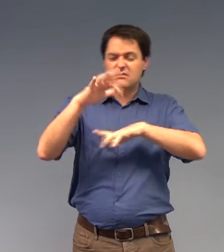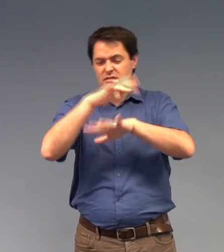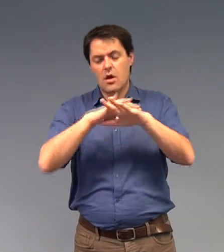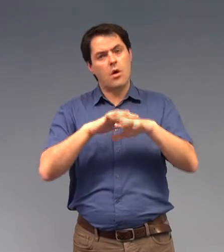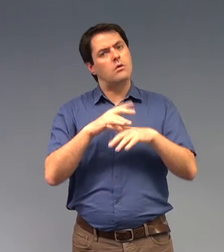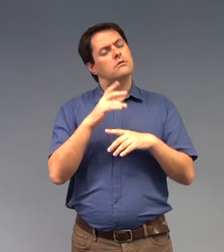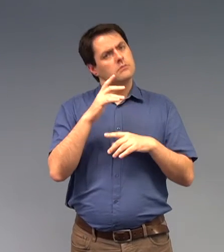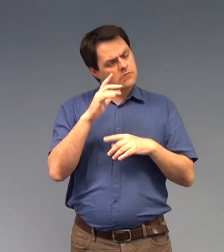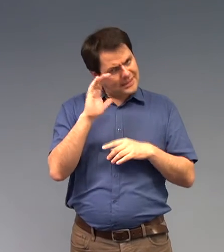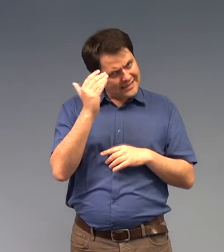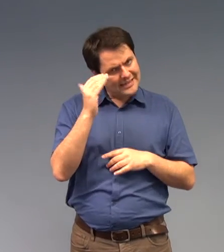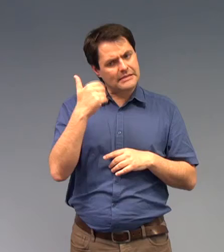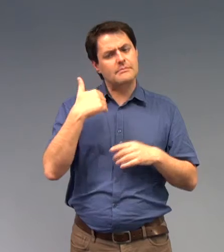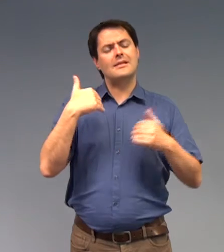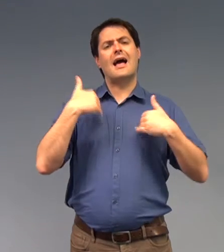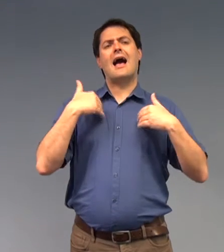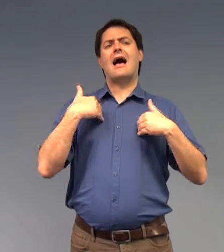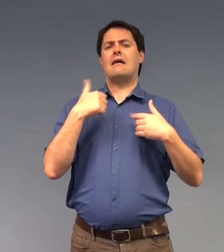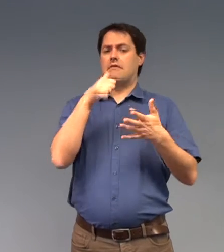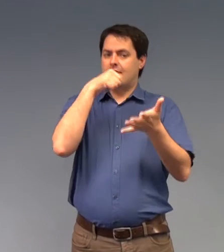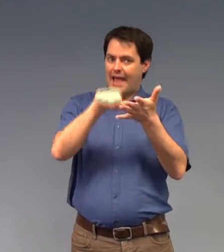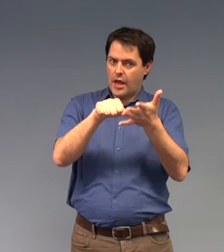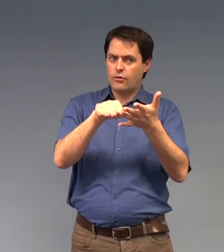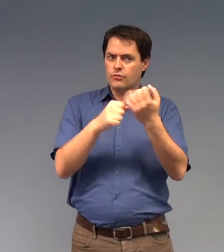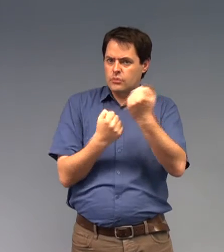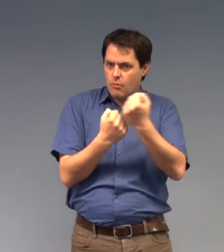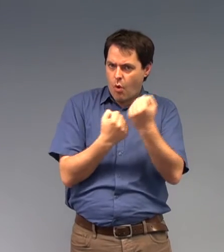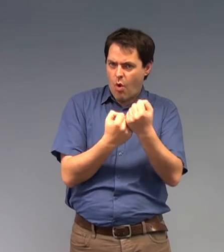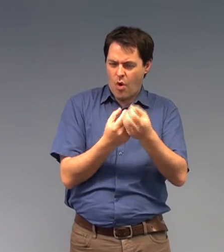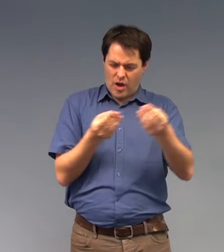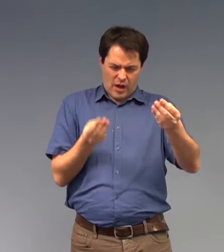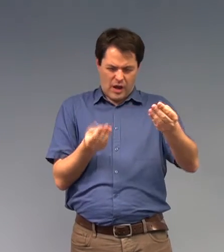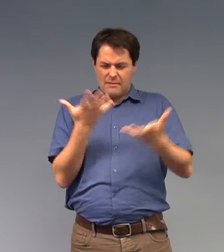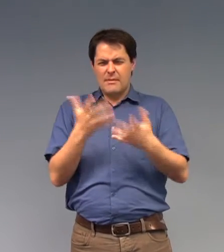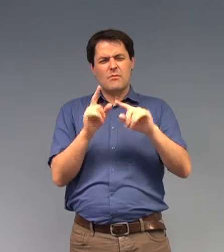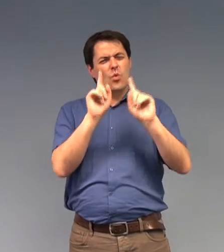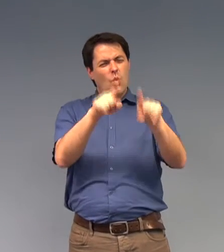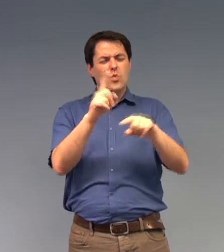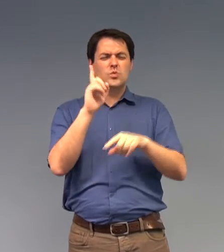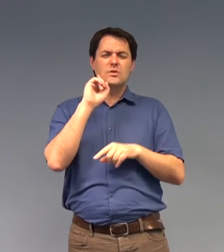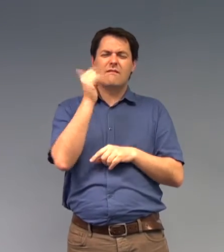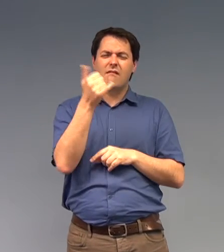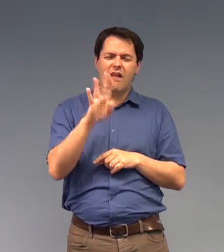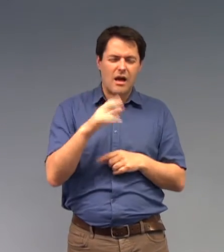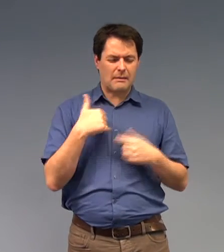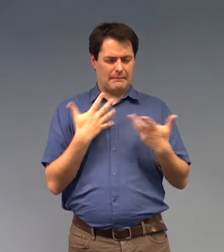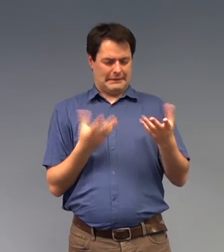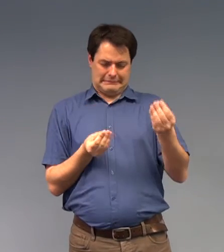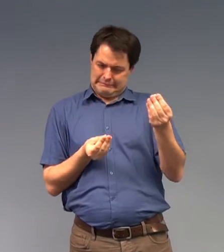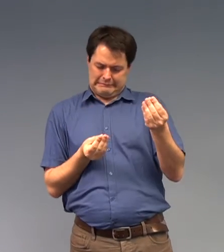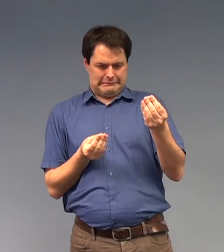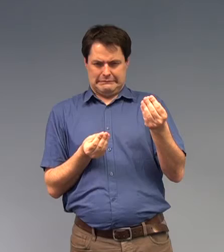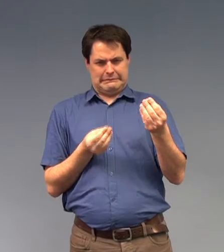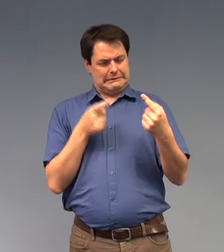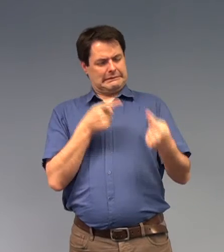And we were interested in how they used their English skills to support members of their community or if indeed they did.